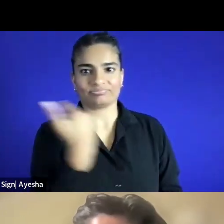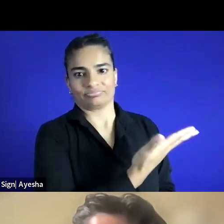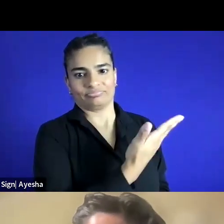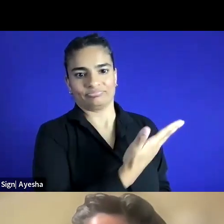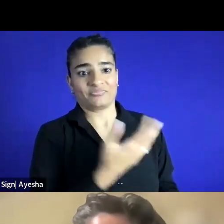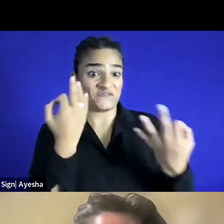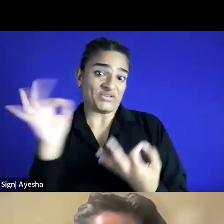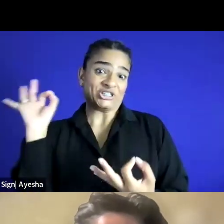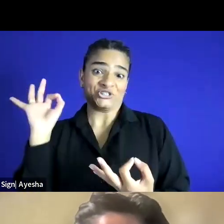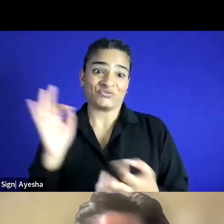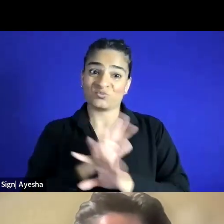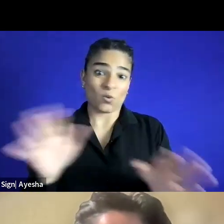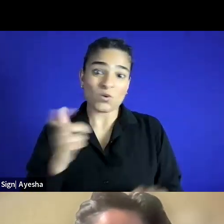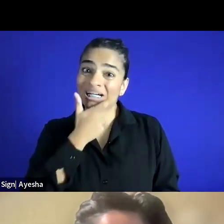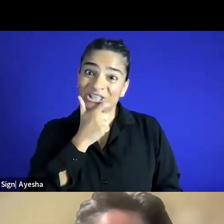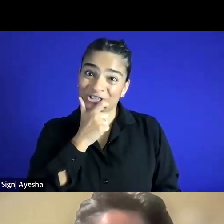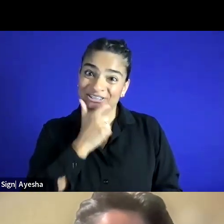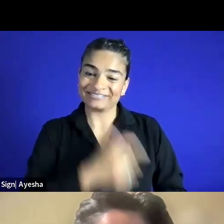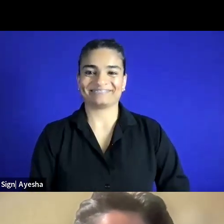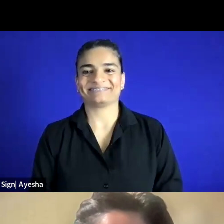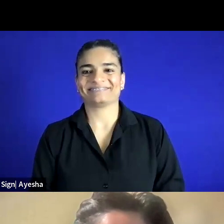And that, includes, the agenda as well